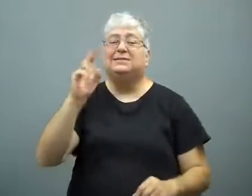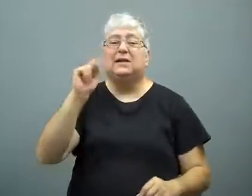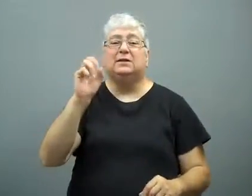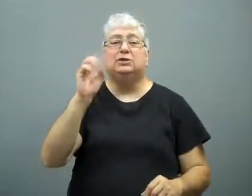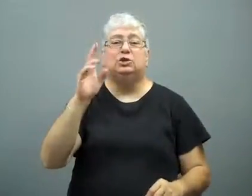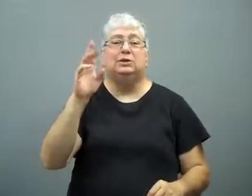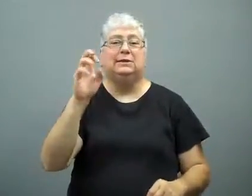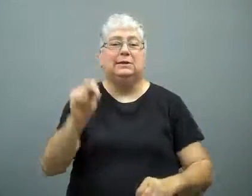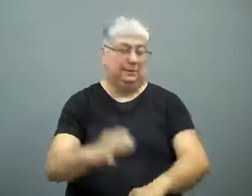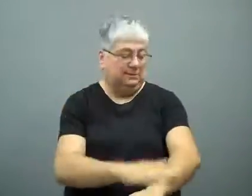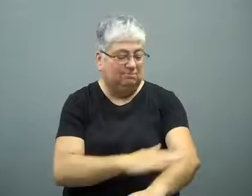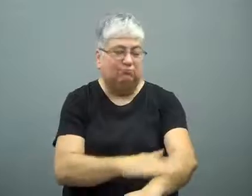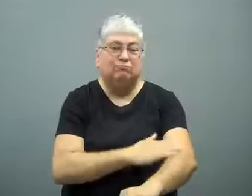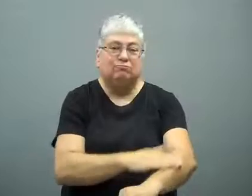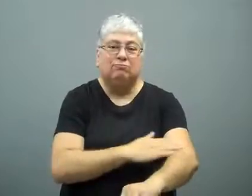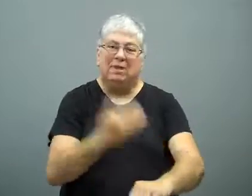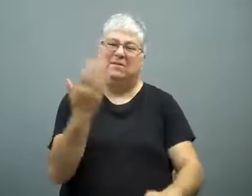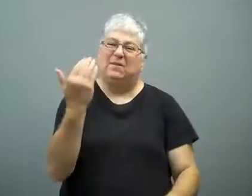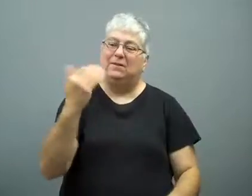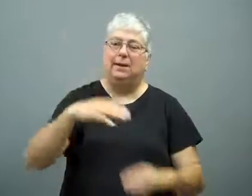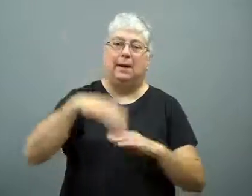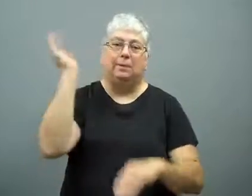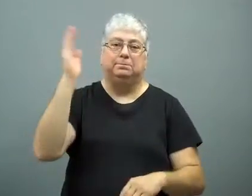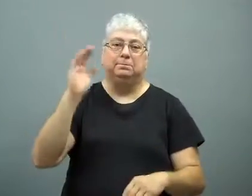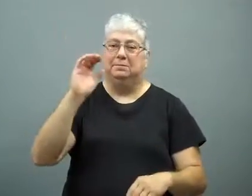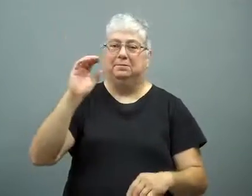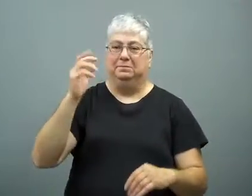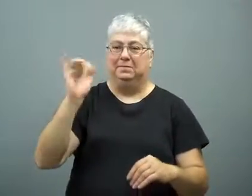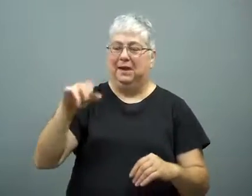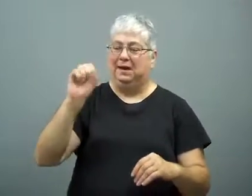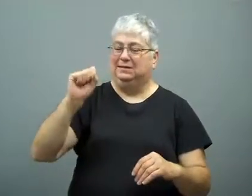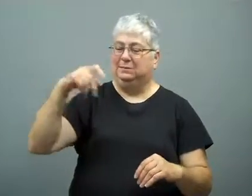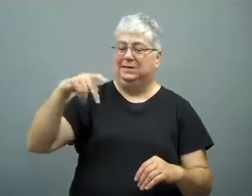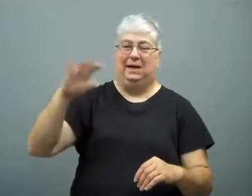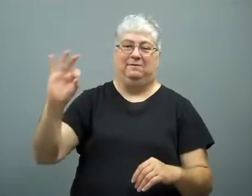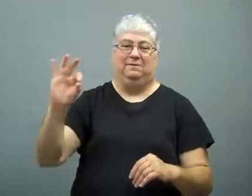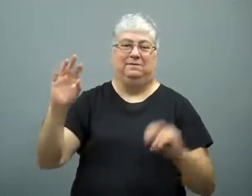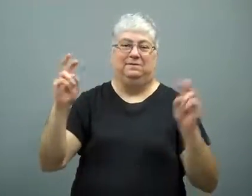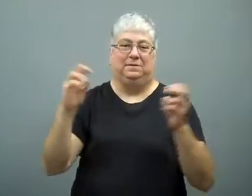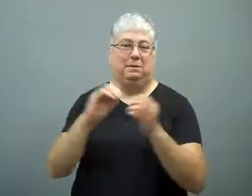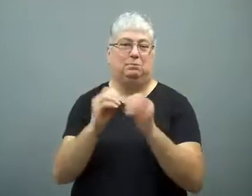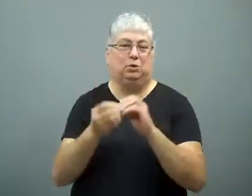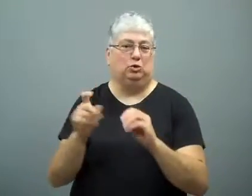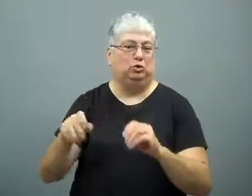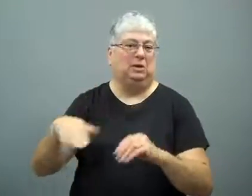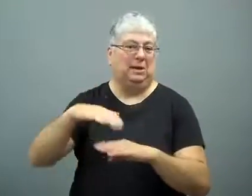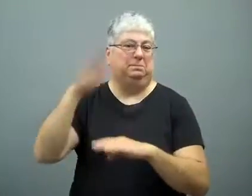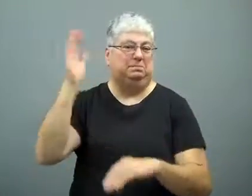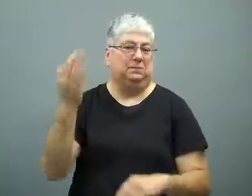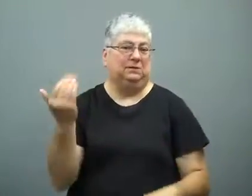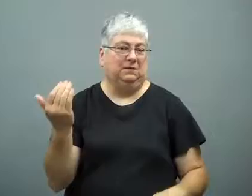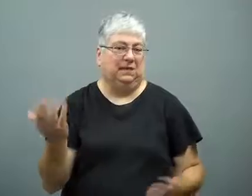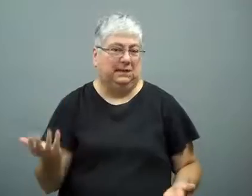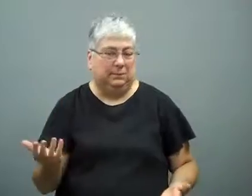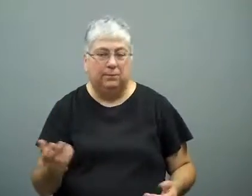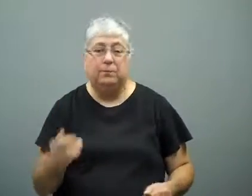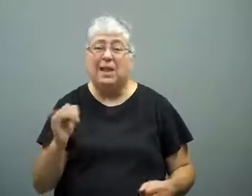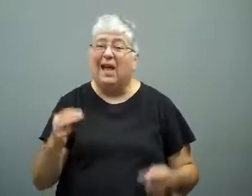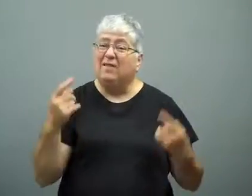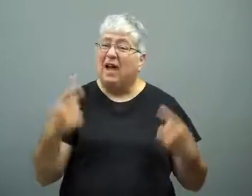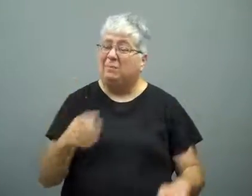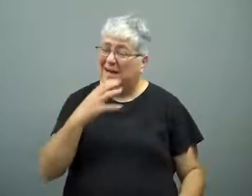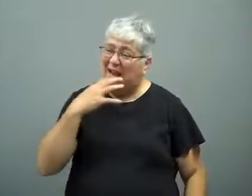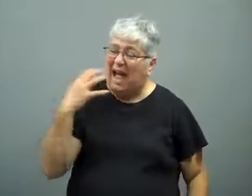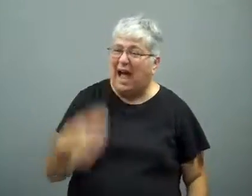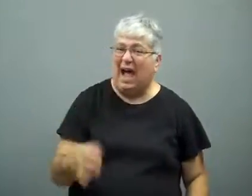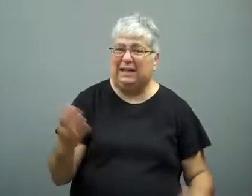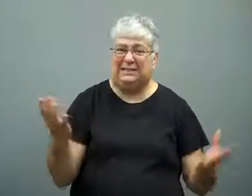SPF 15 or higher sunscreen is also recommended.